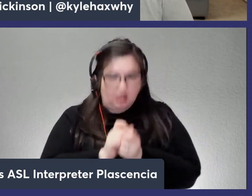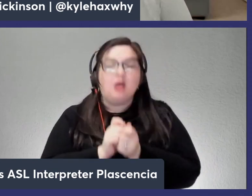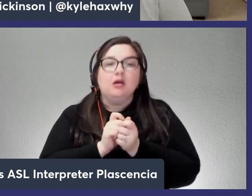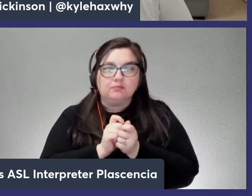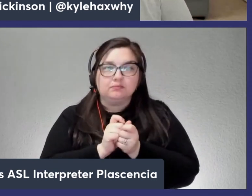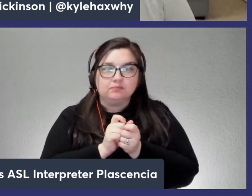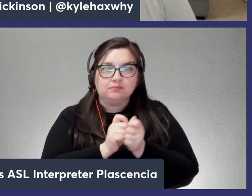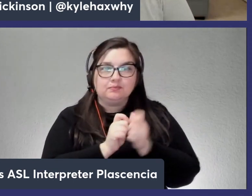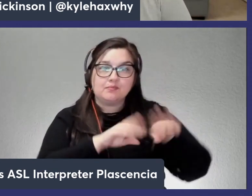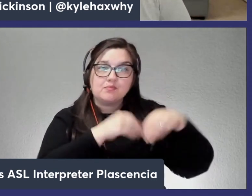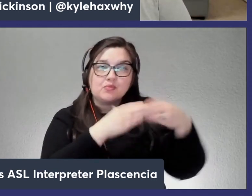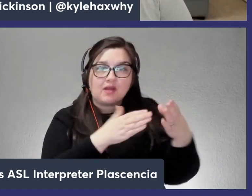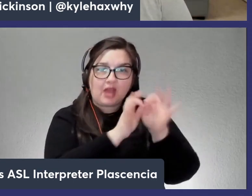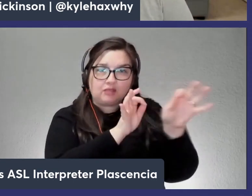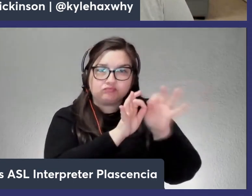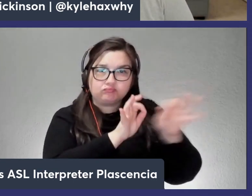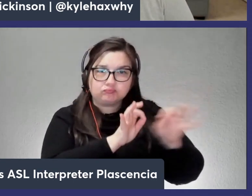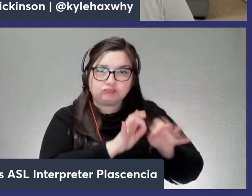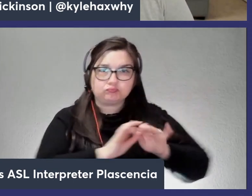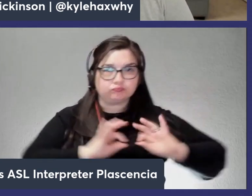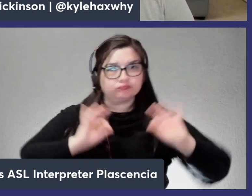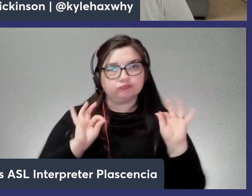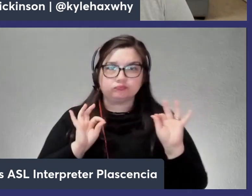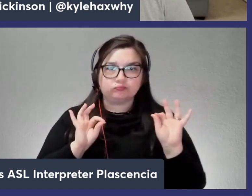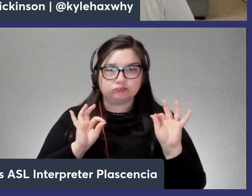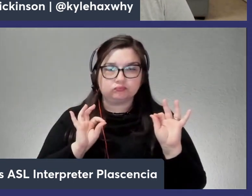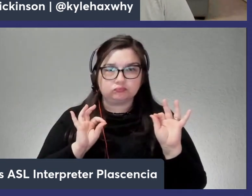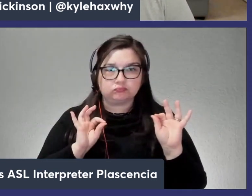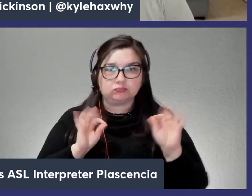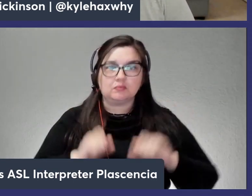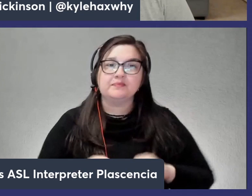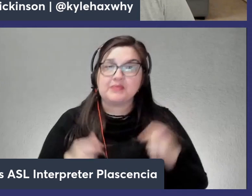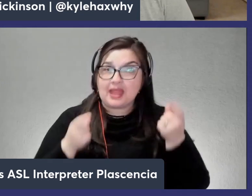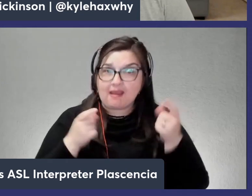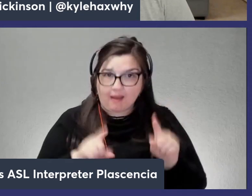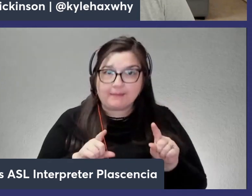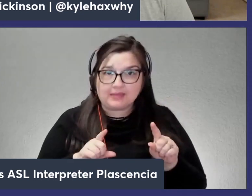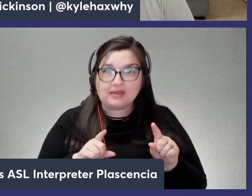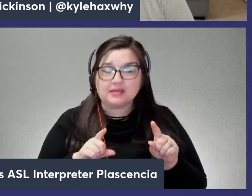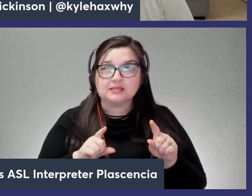and then provides translated output in the form that you need.